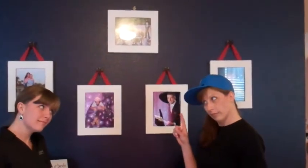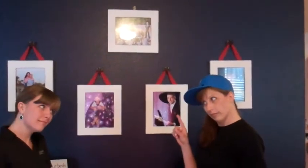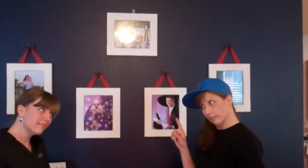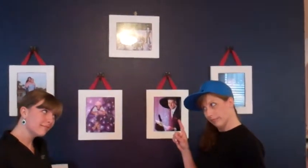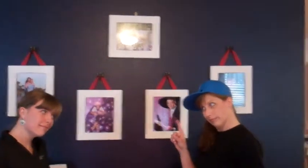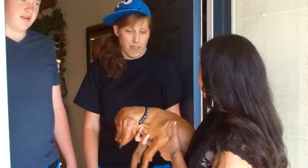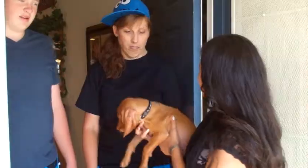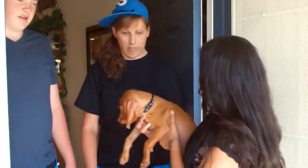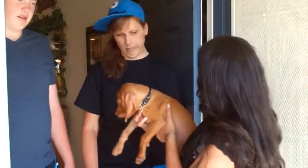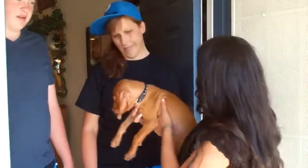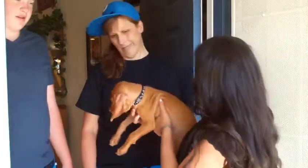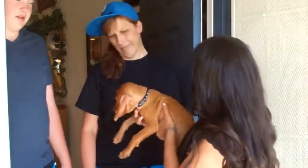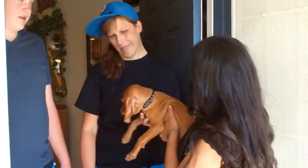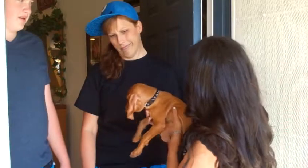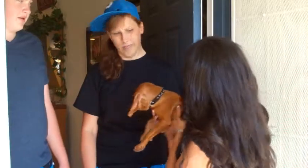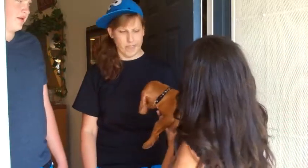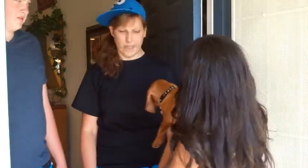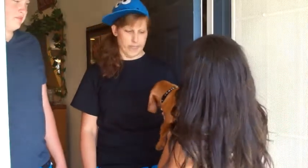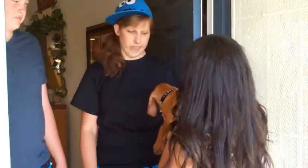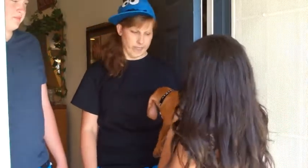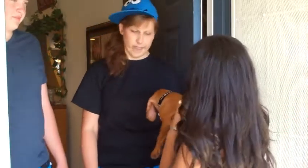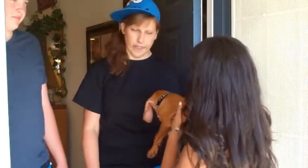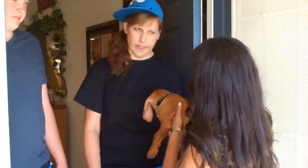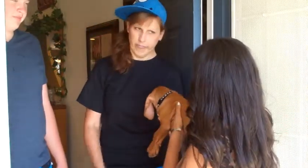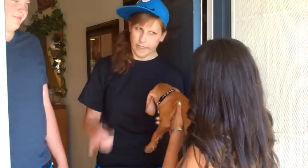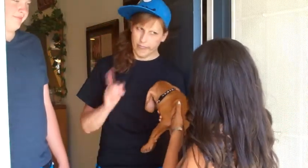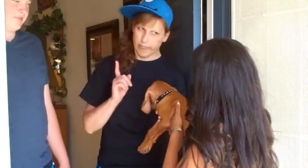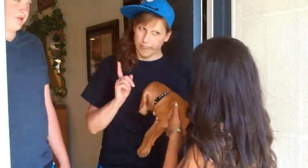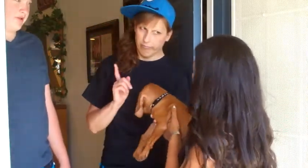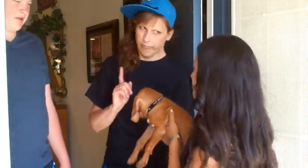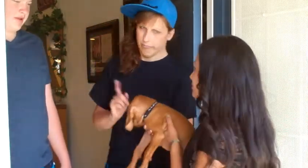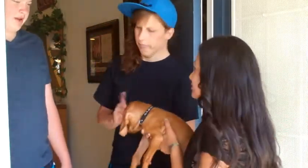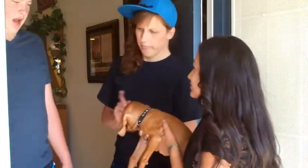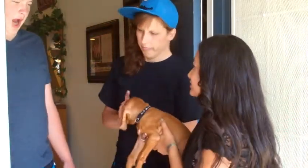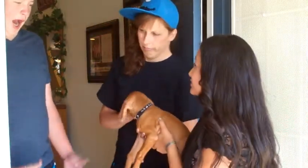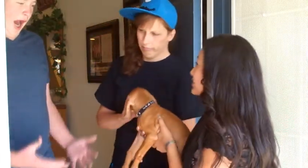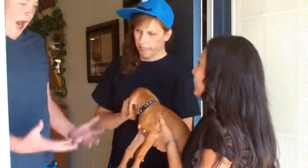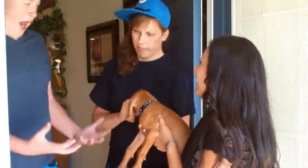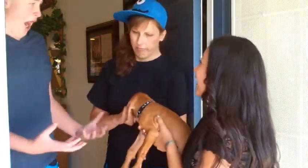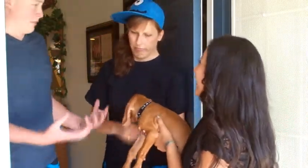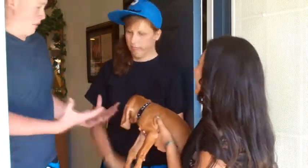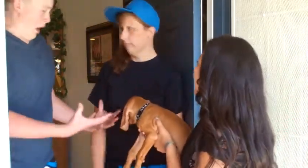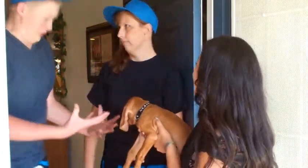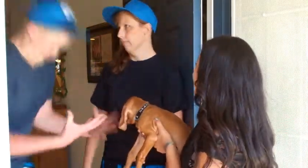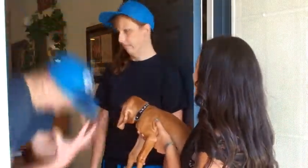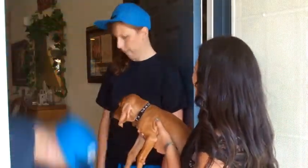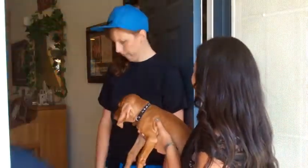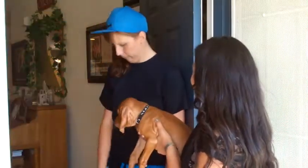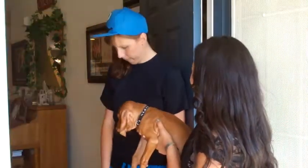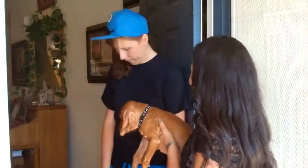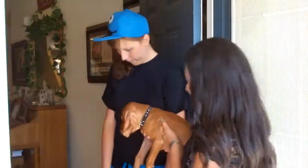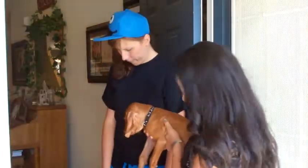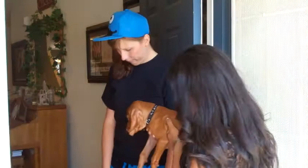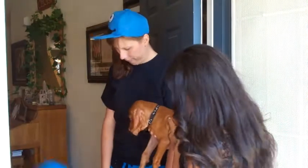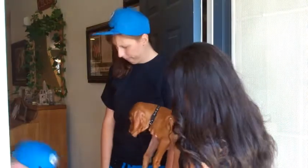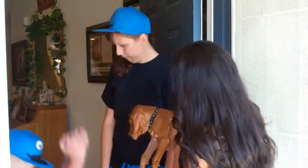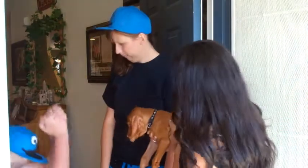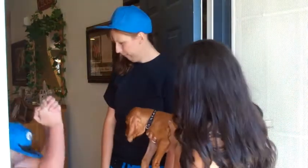Before you came into me life Me missed you so bad Me missed you so bad Me missed you so, so bad